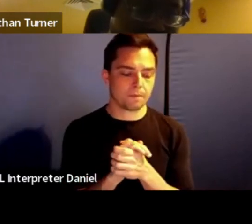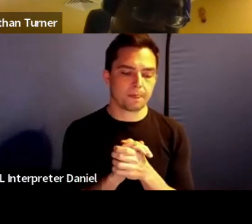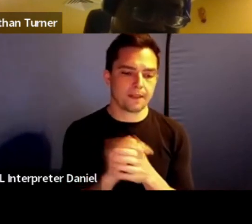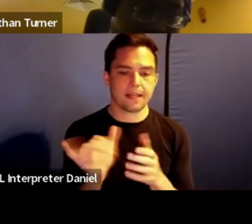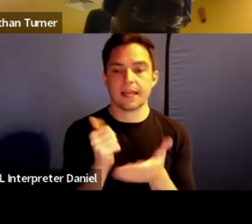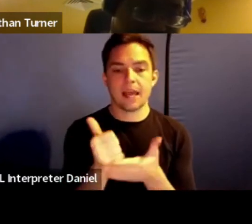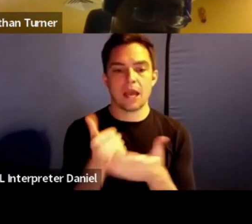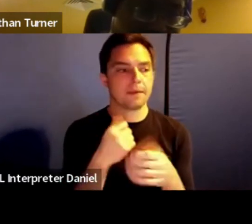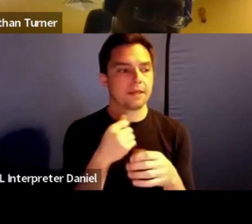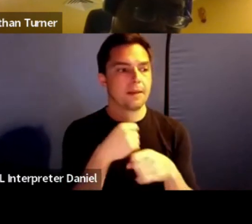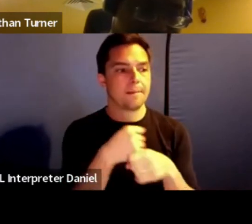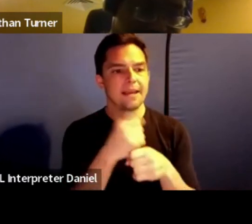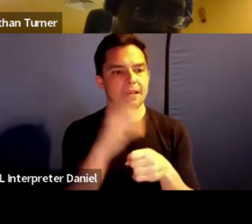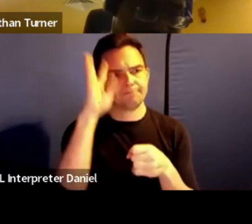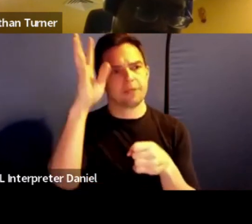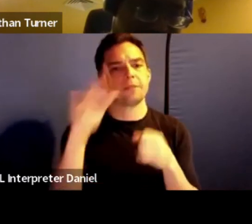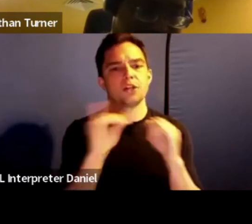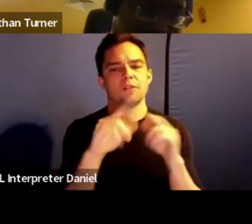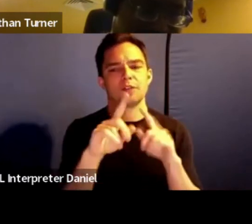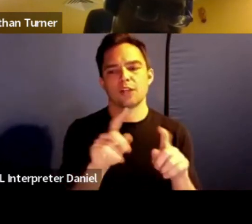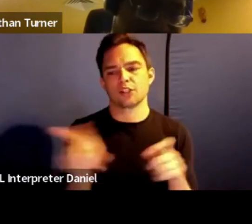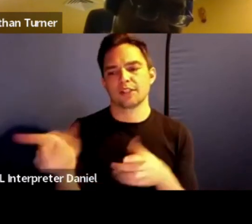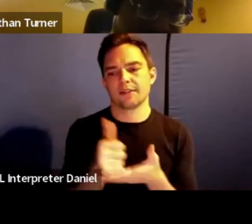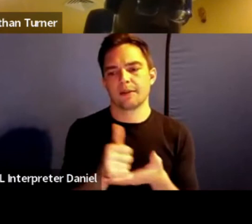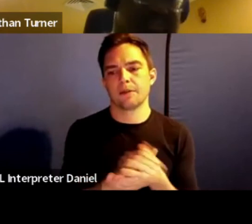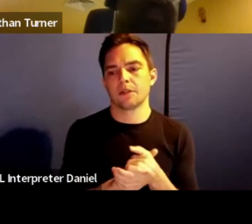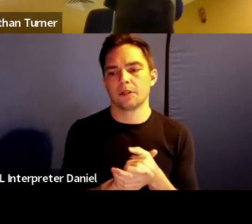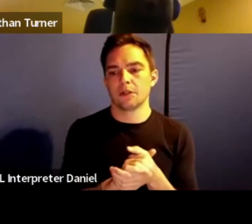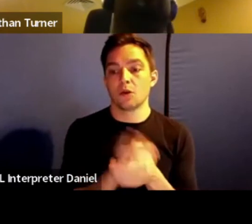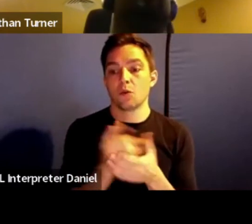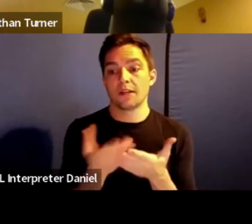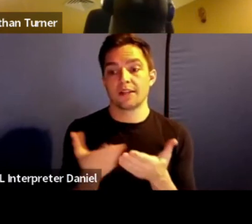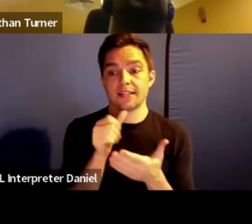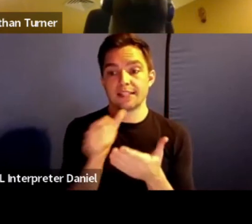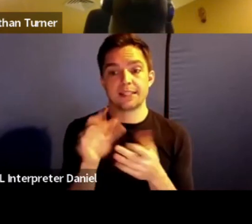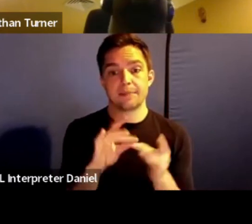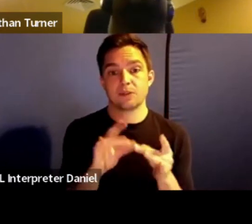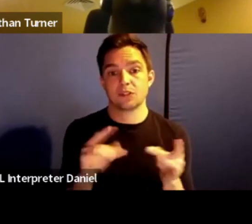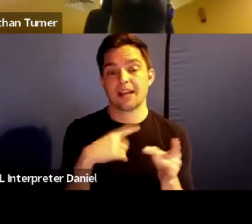up interview questions. And one of the things they didn't mention is that I actually am a